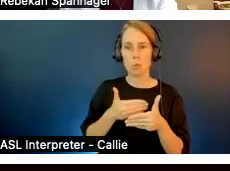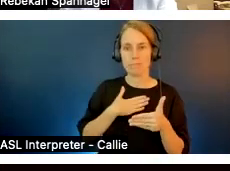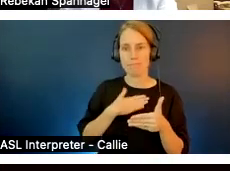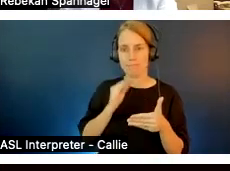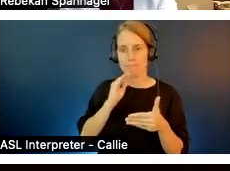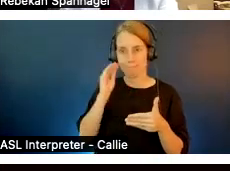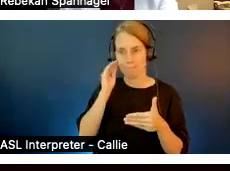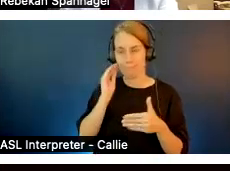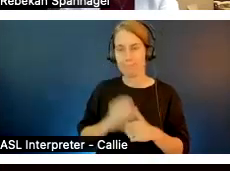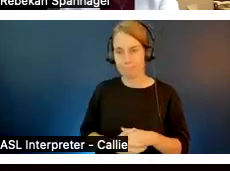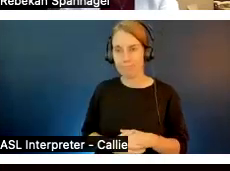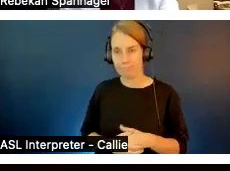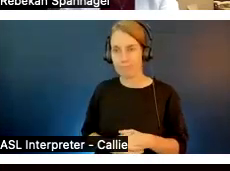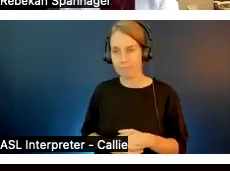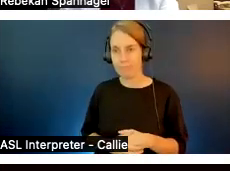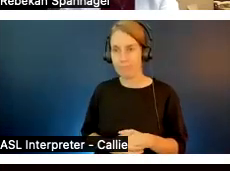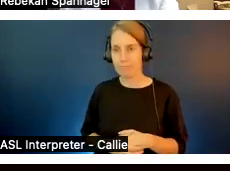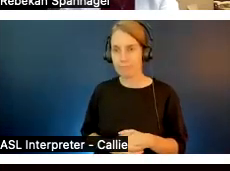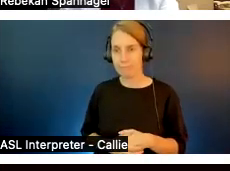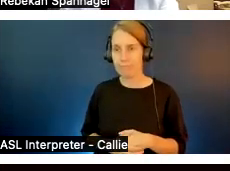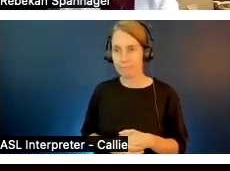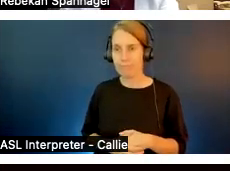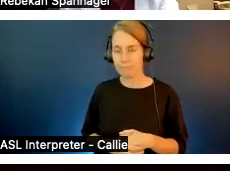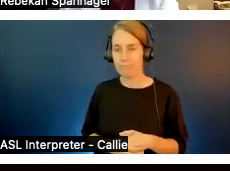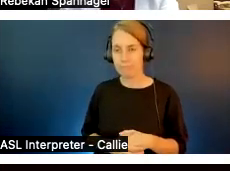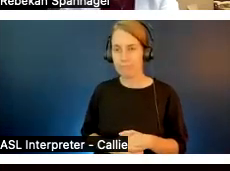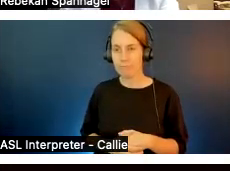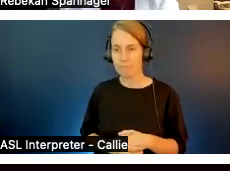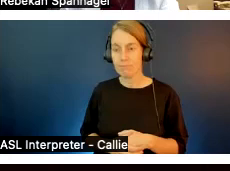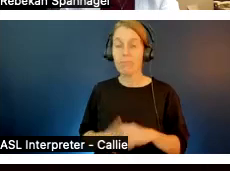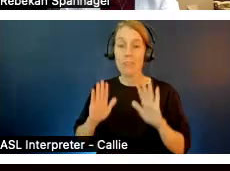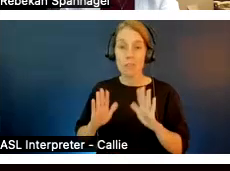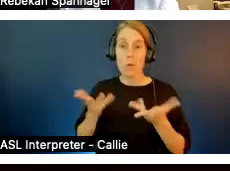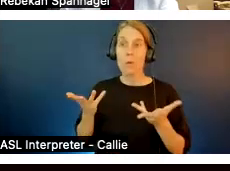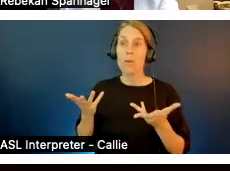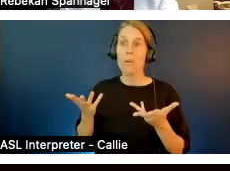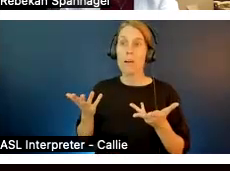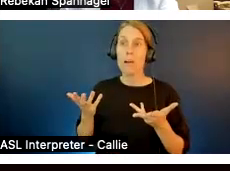your hometown as opposed to columbia when you go into the hearing the hearing officer is going to